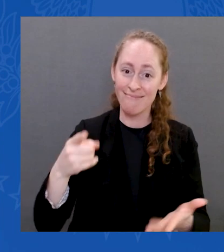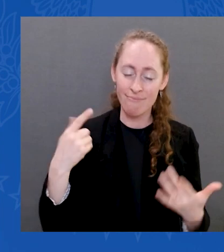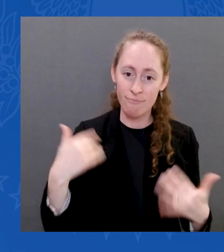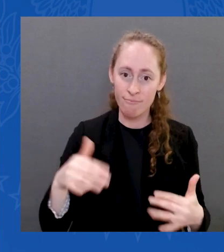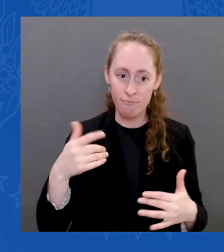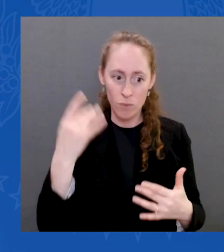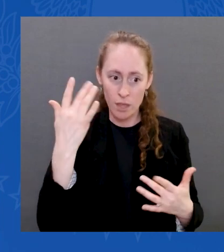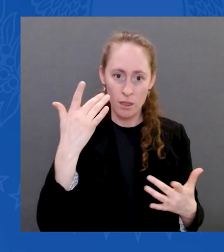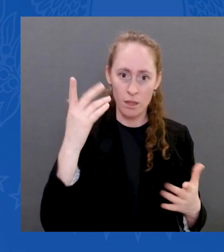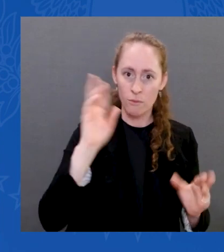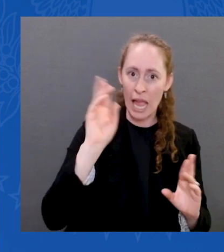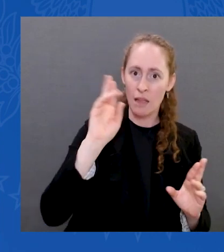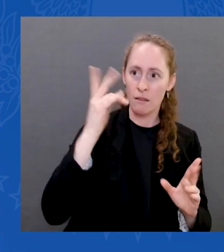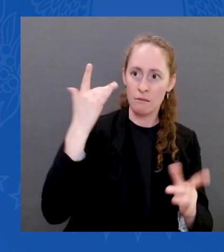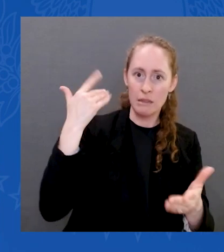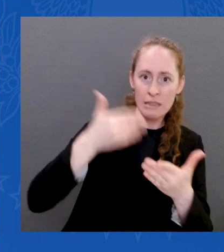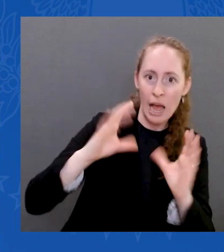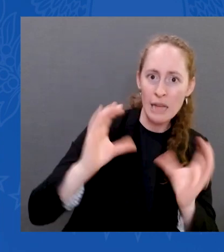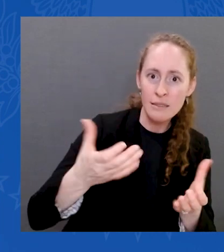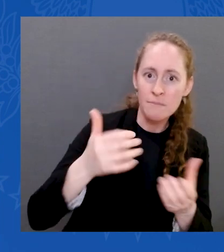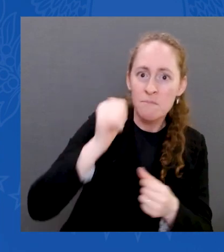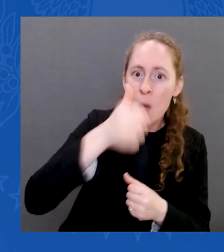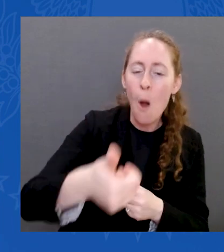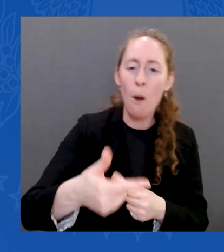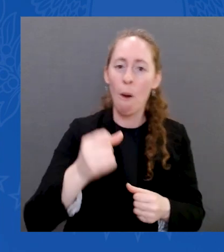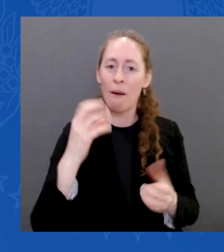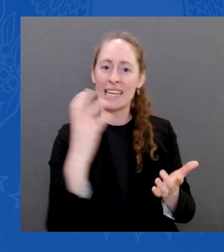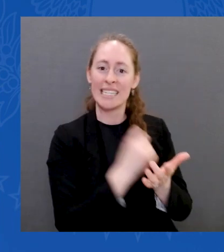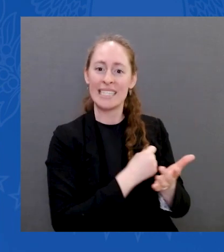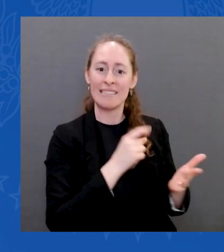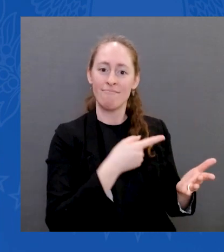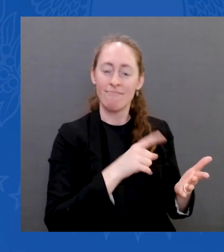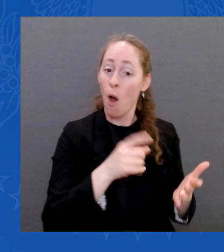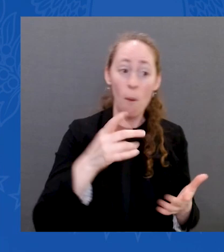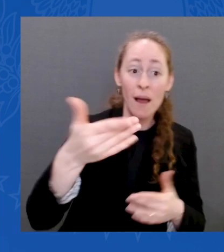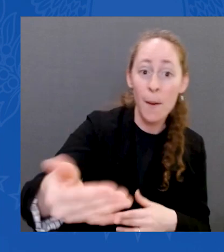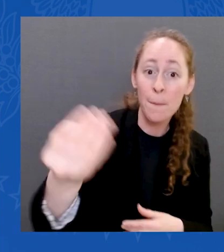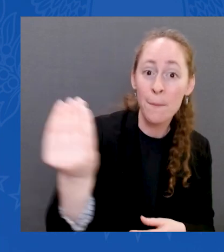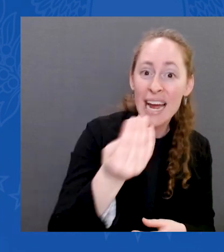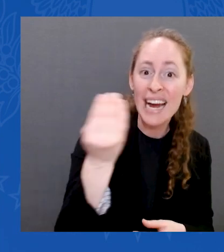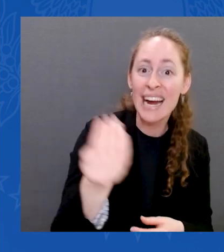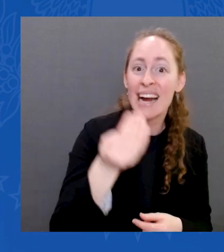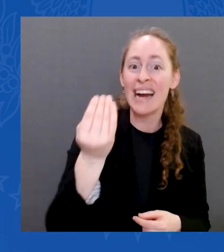But on Monday, are you ready for your class? Are you prepared? Do you have your lesson plan together?